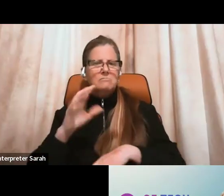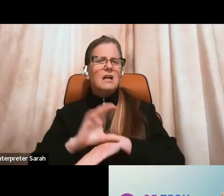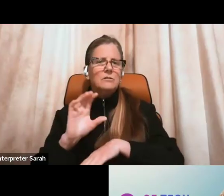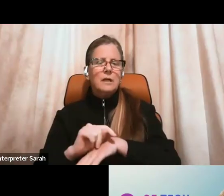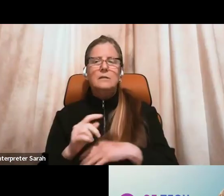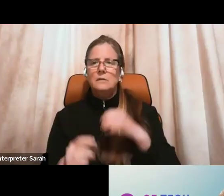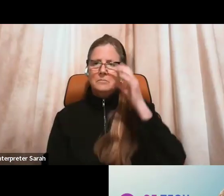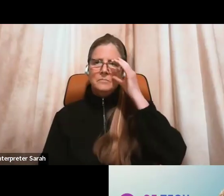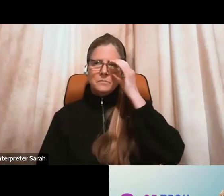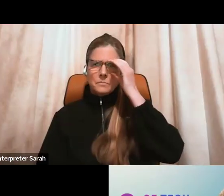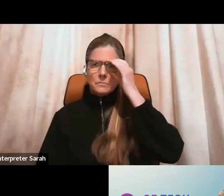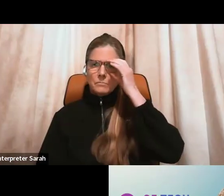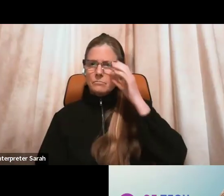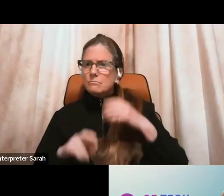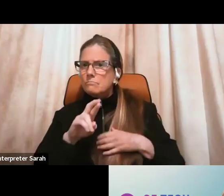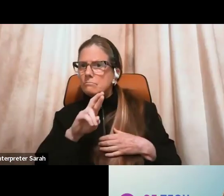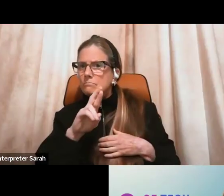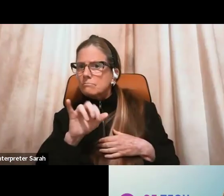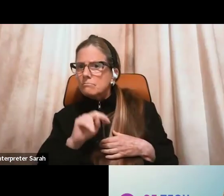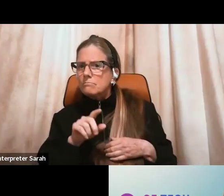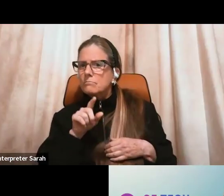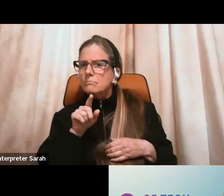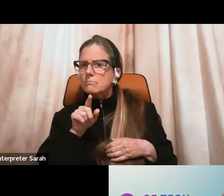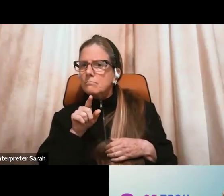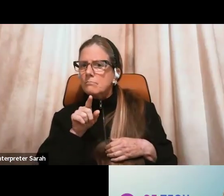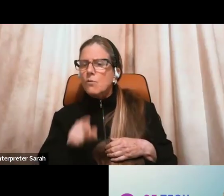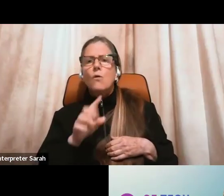kind of, Ryan, I wanted to pick up on what you had talked about, like, some of these emerging